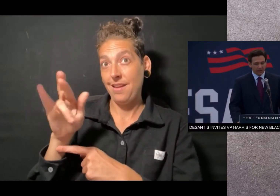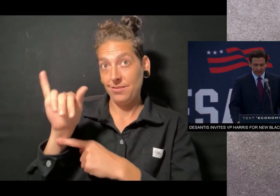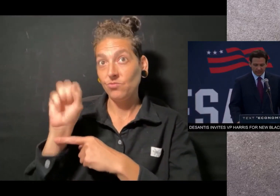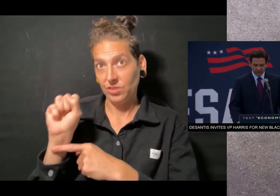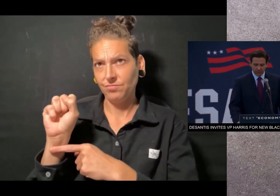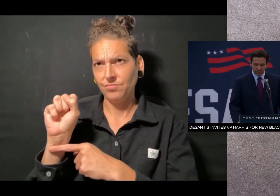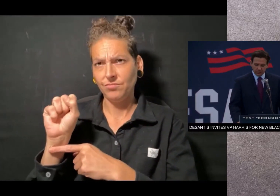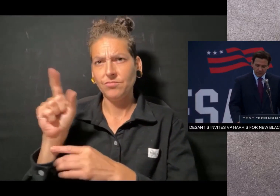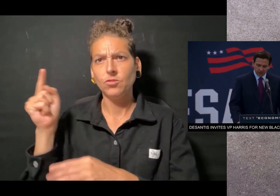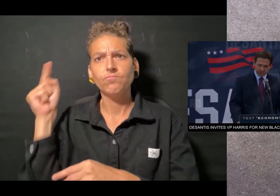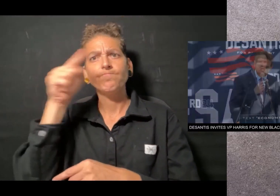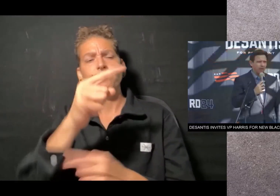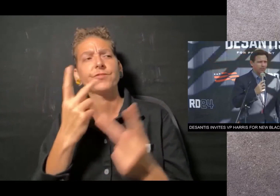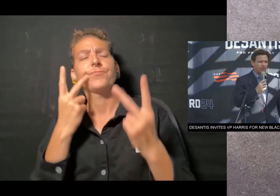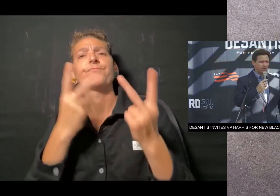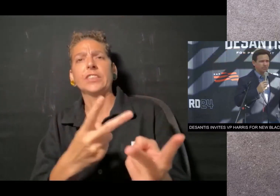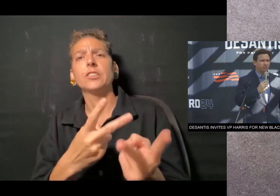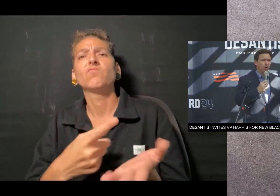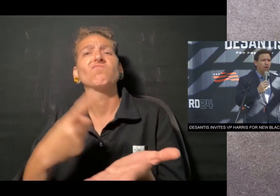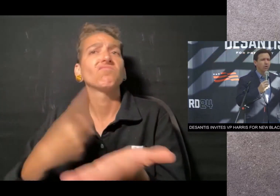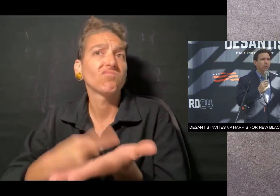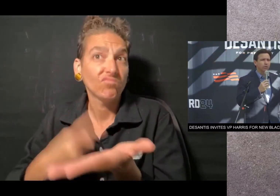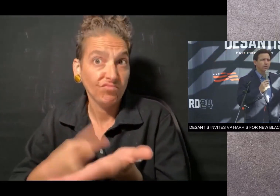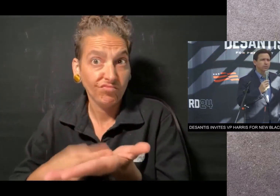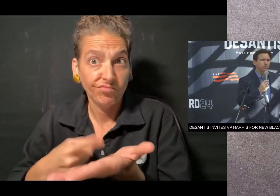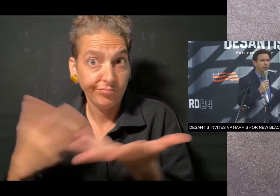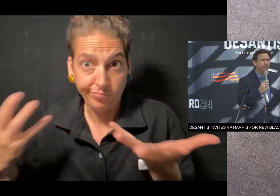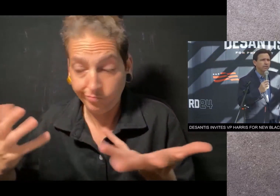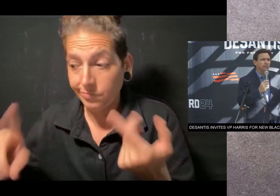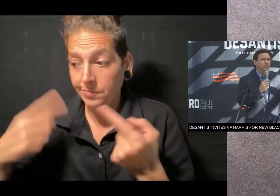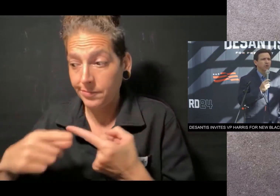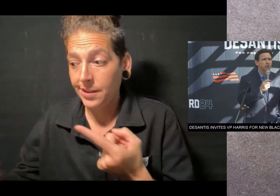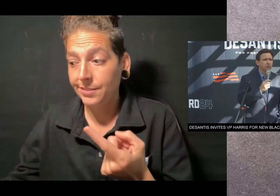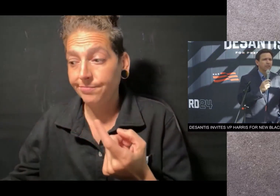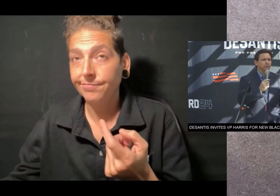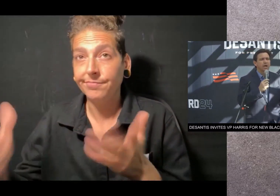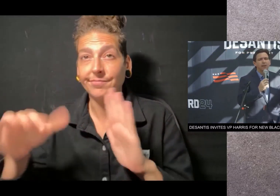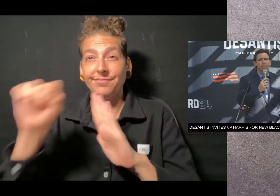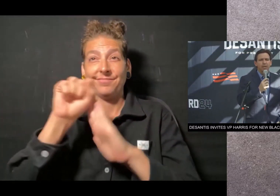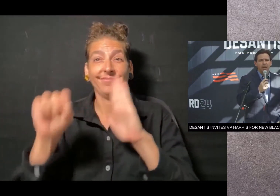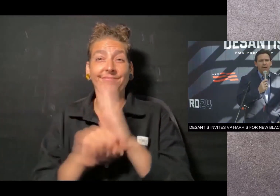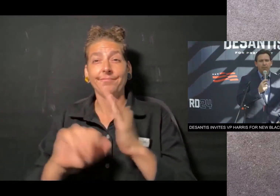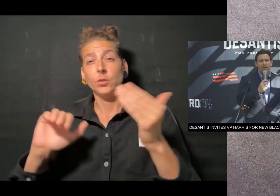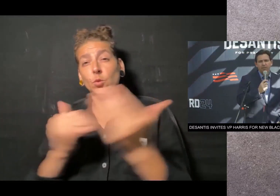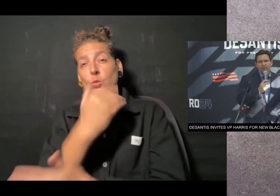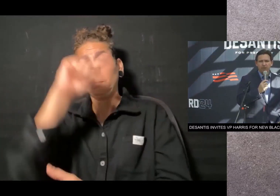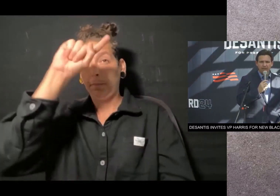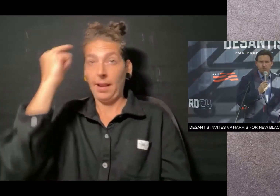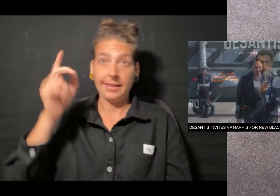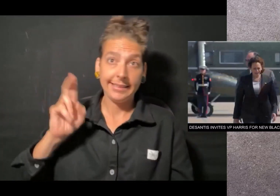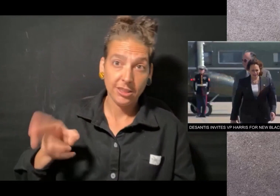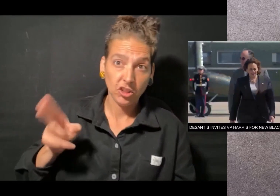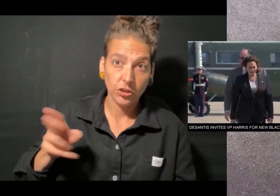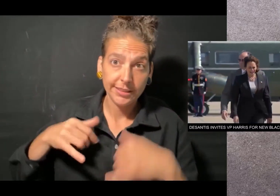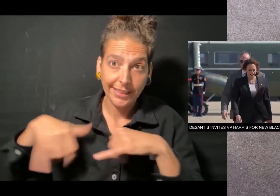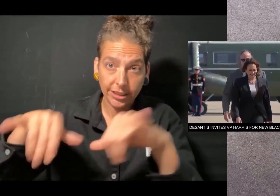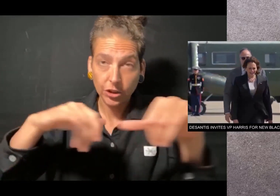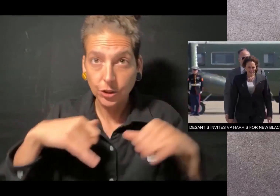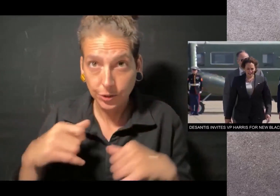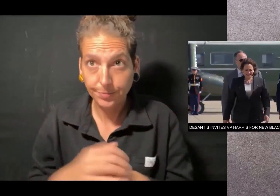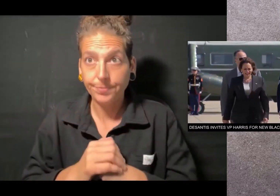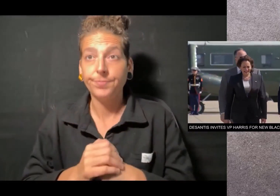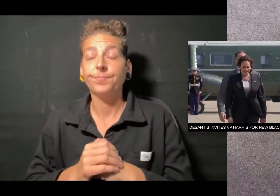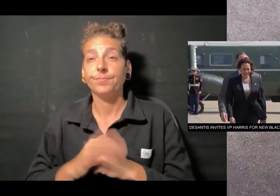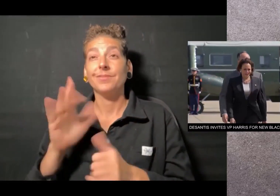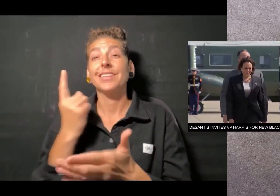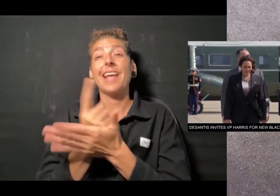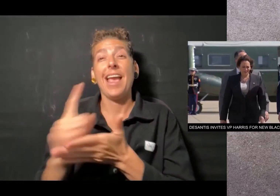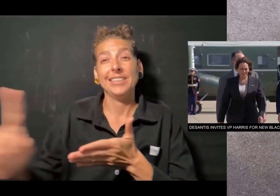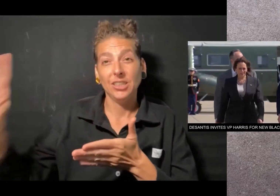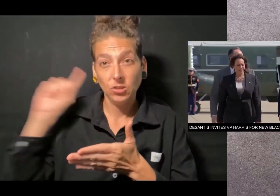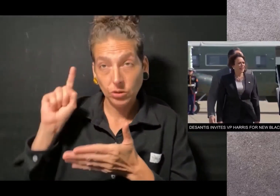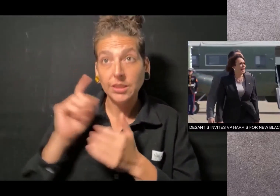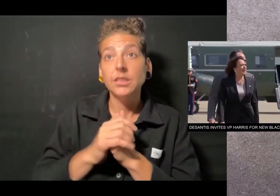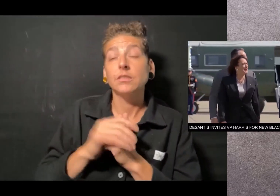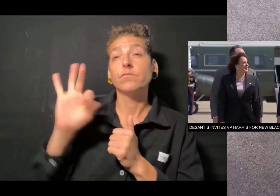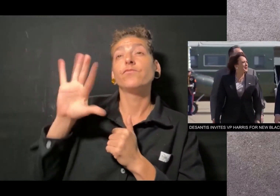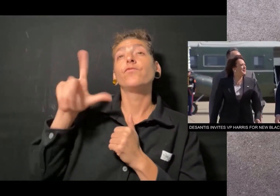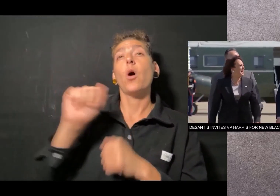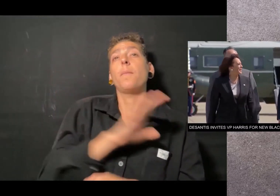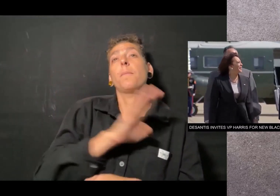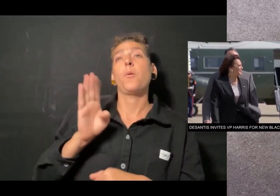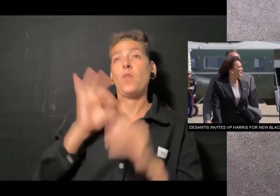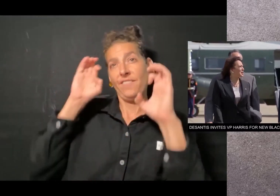Harris for a visit to discuss the state's new black history standards